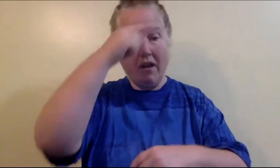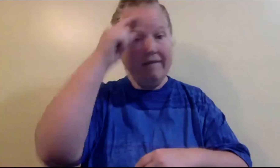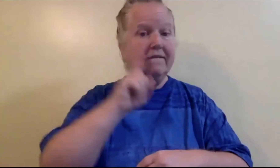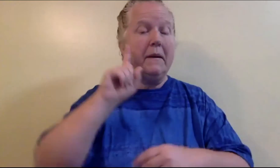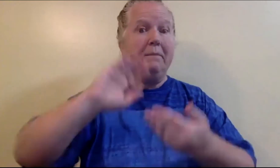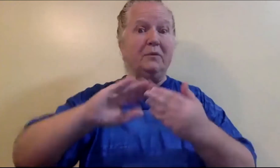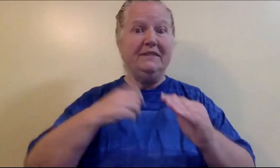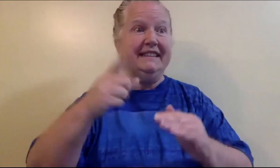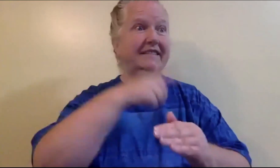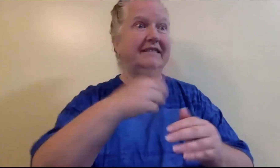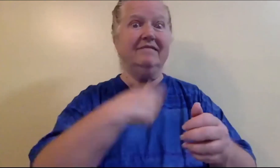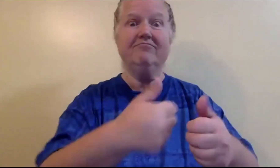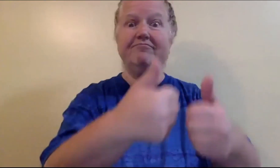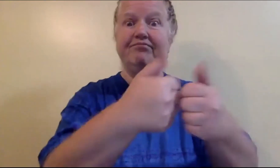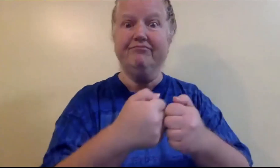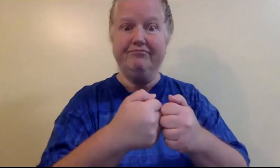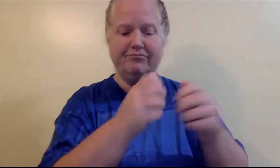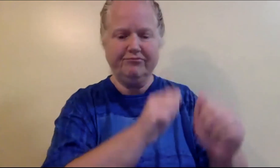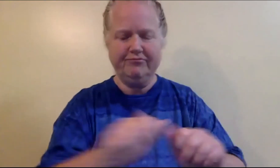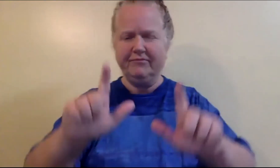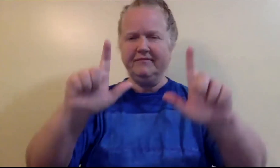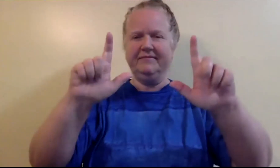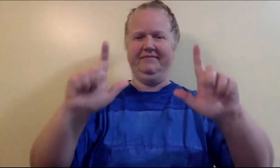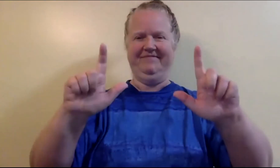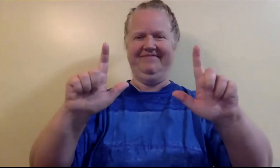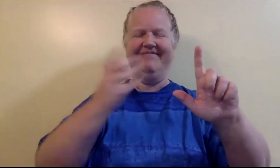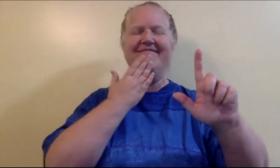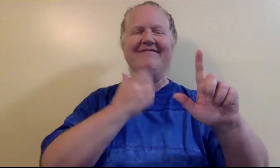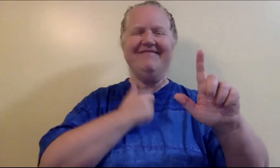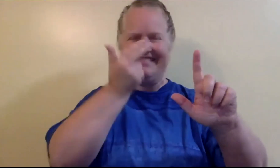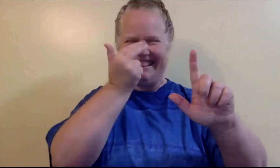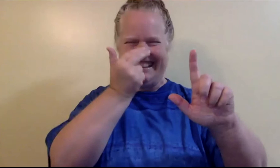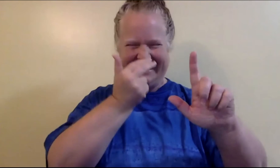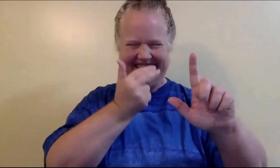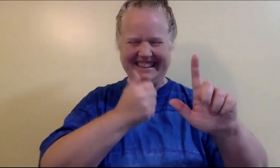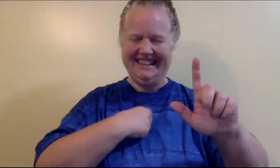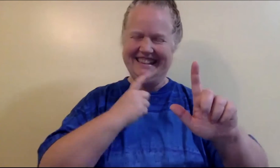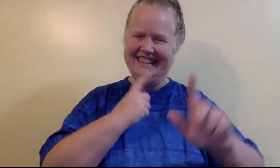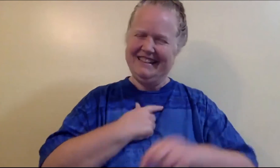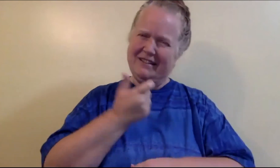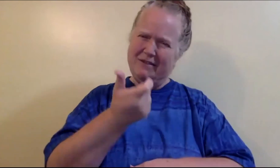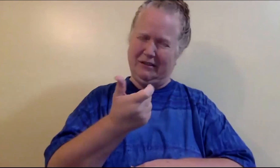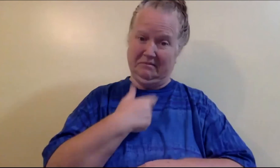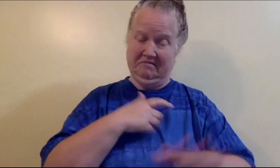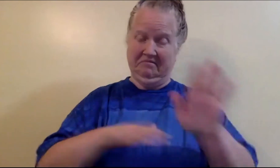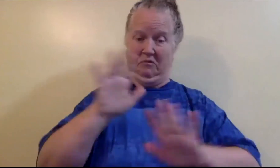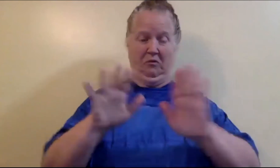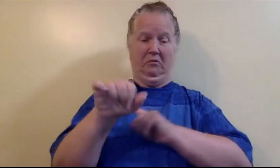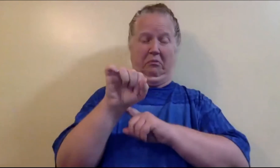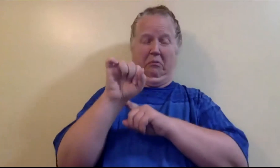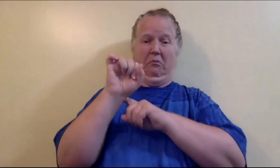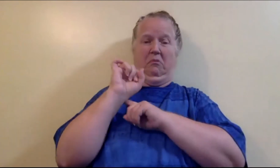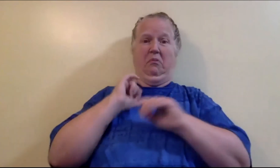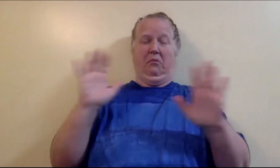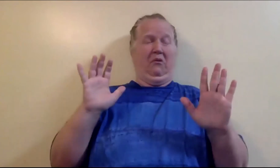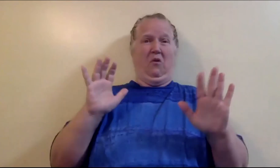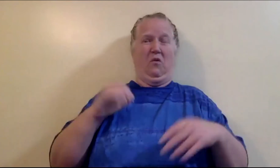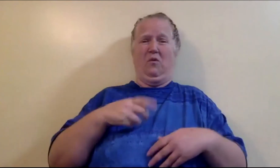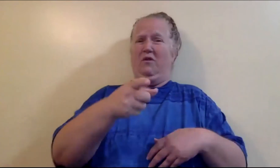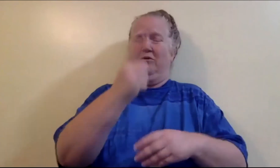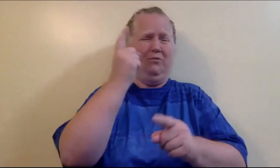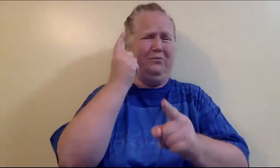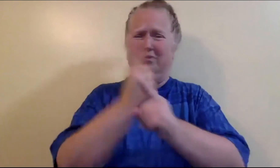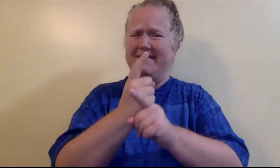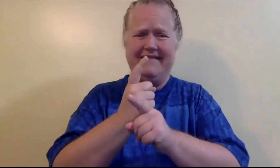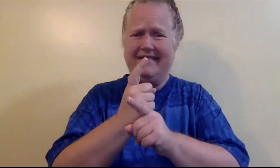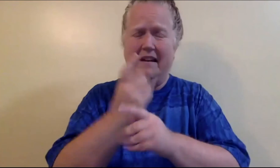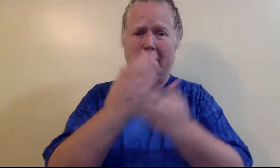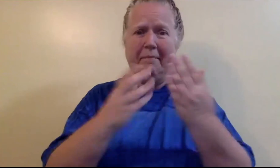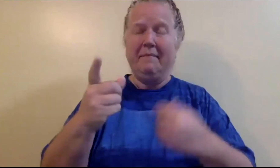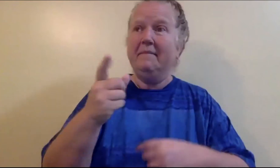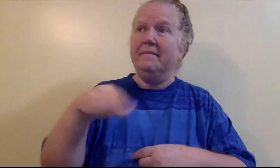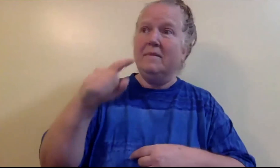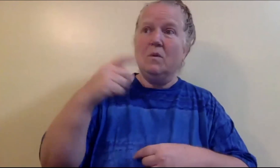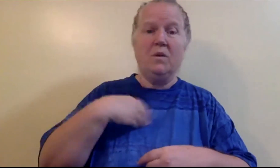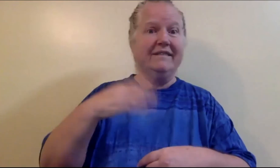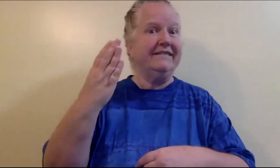People in the Black Deaf community would send me videos to watch. Some were cute and funny while others were more emotional.